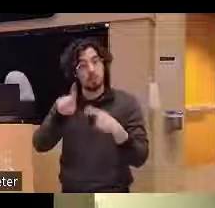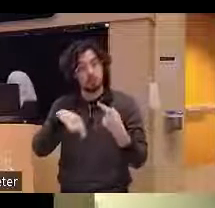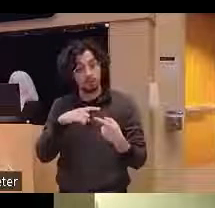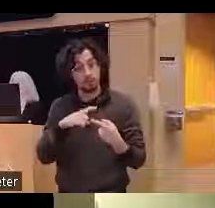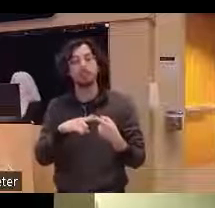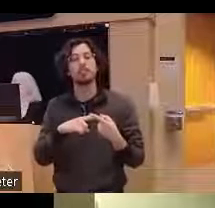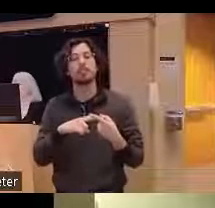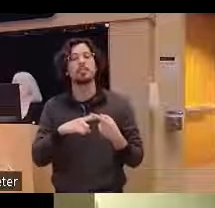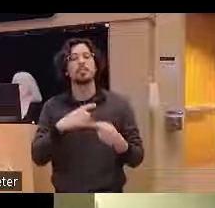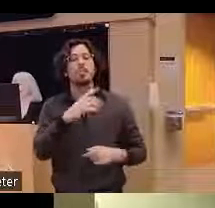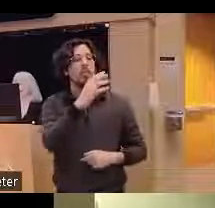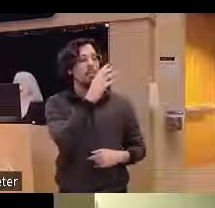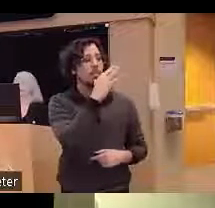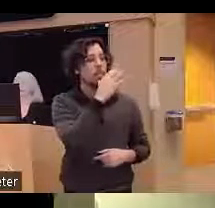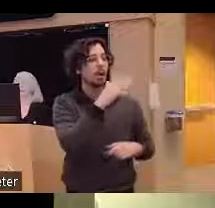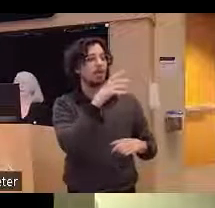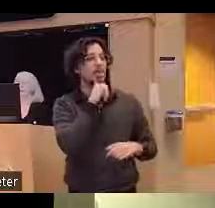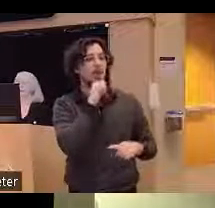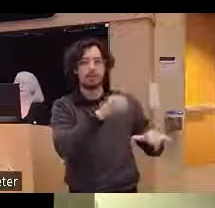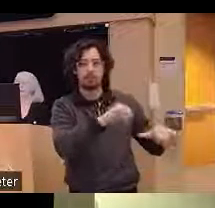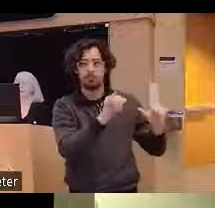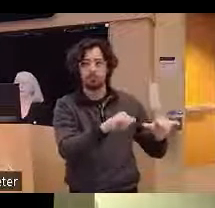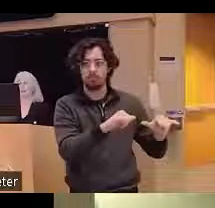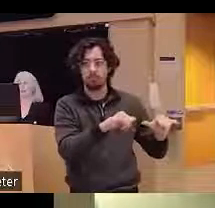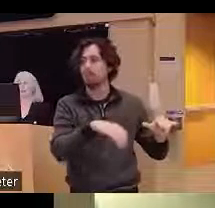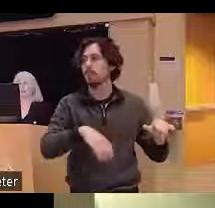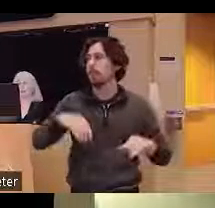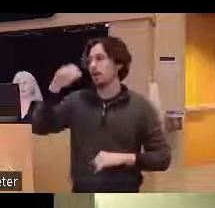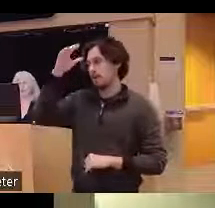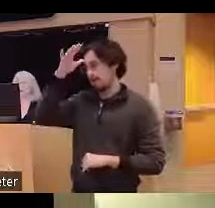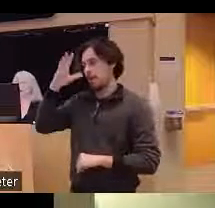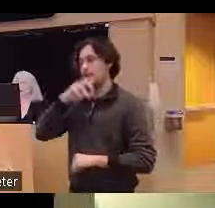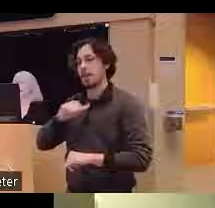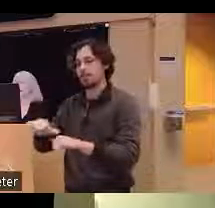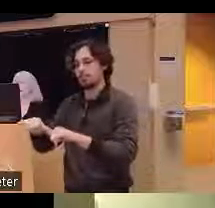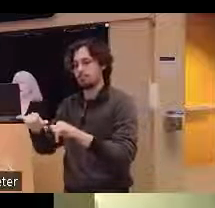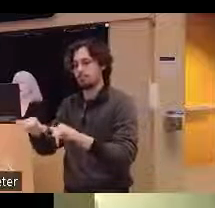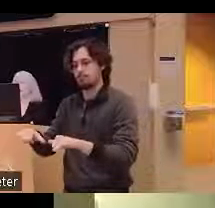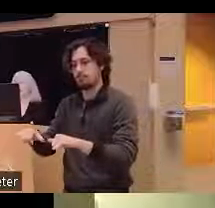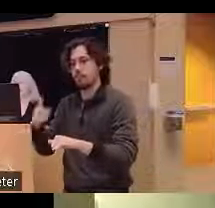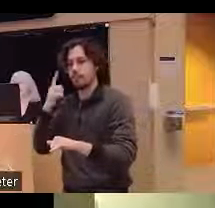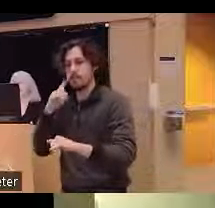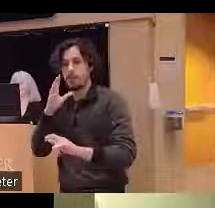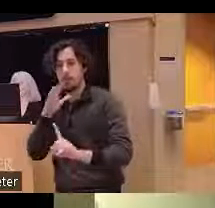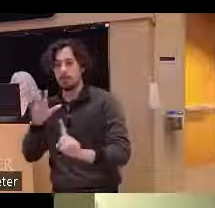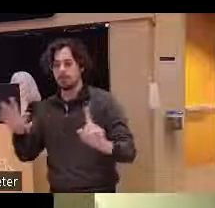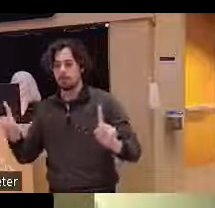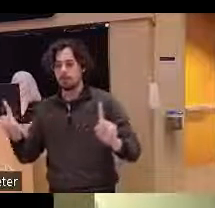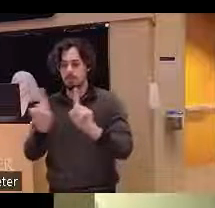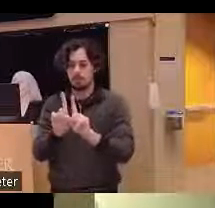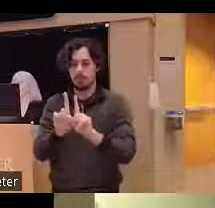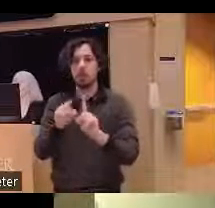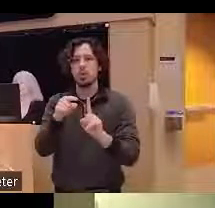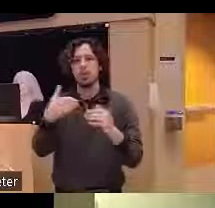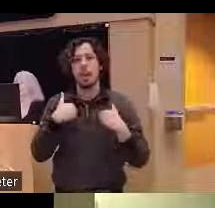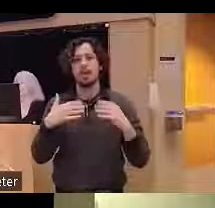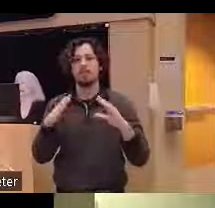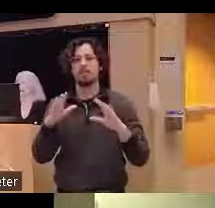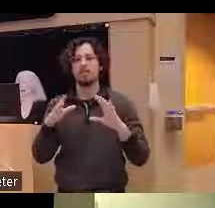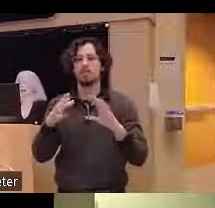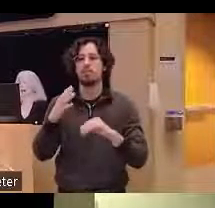age for fathers and father's age for mothers you got this relative risk related to paternal age I